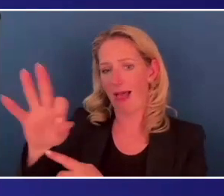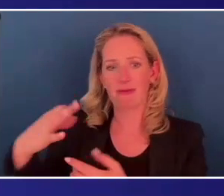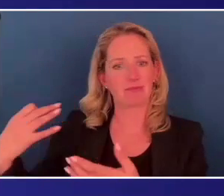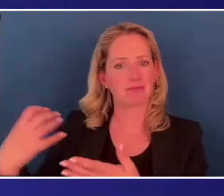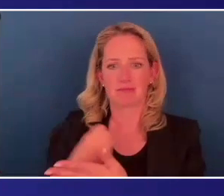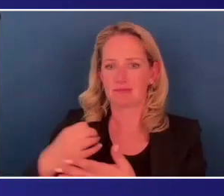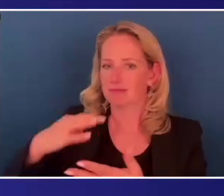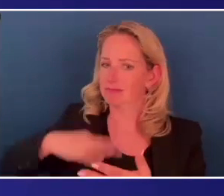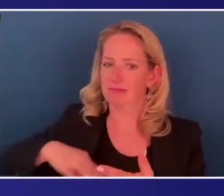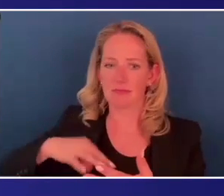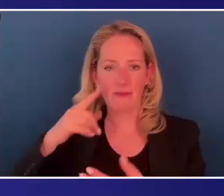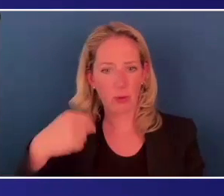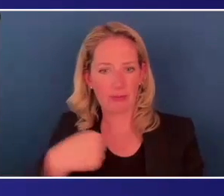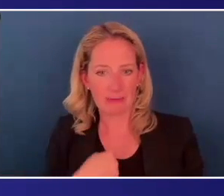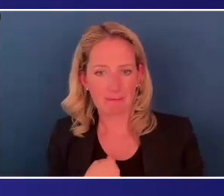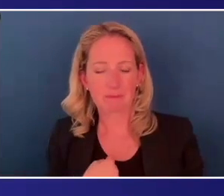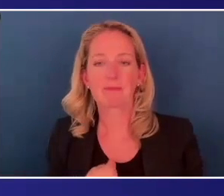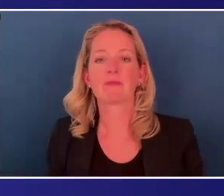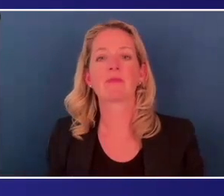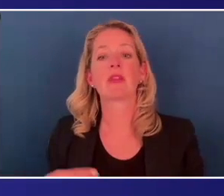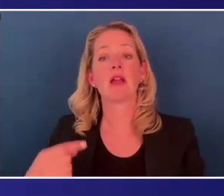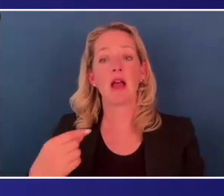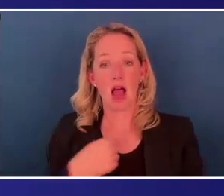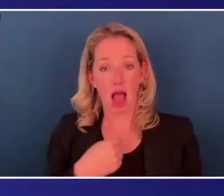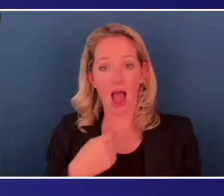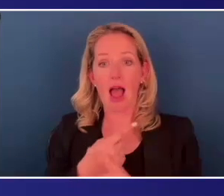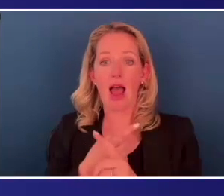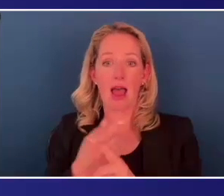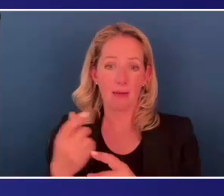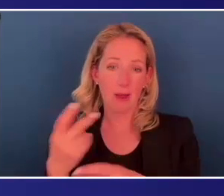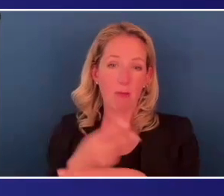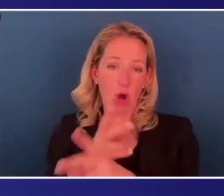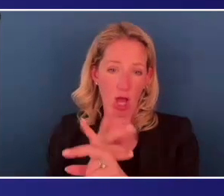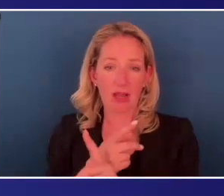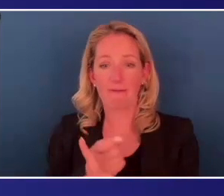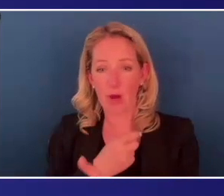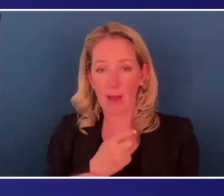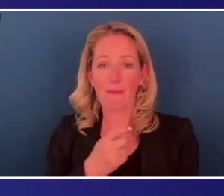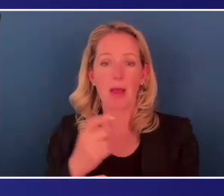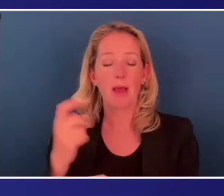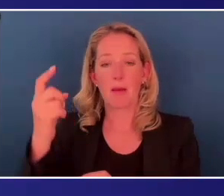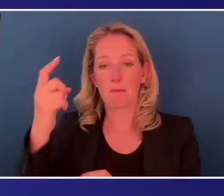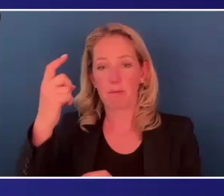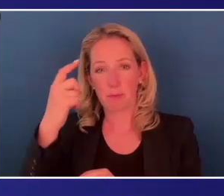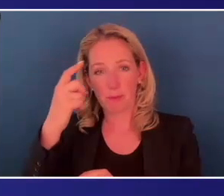I am a product of Brain Drain. I left Romania after the end of the dictatorship.